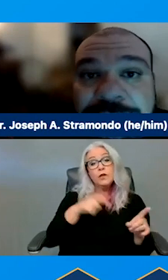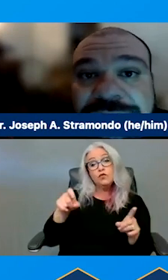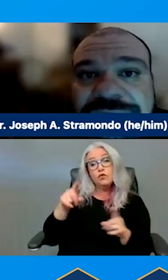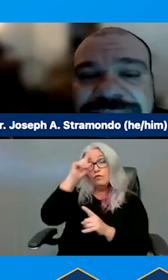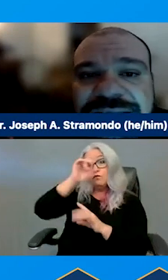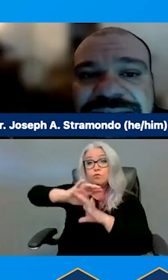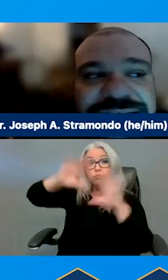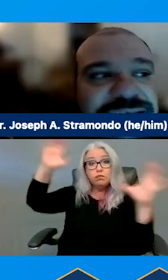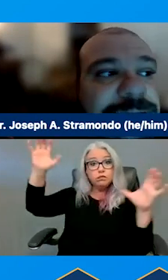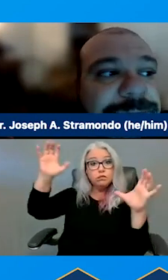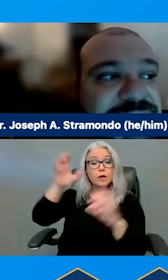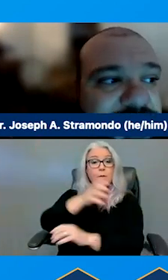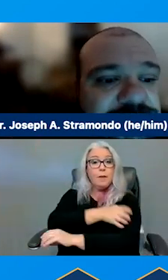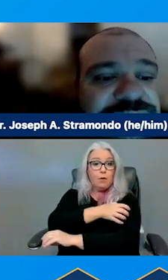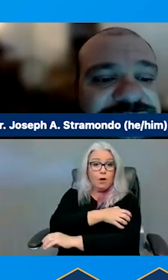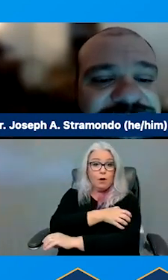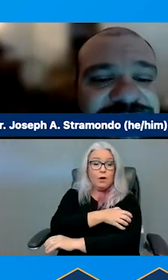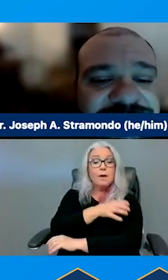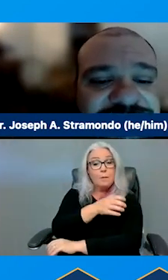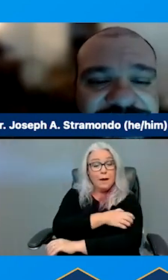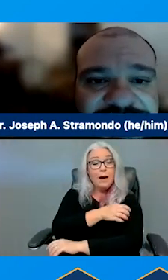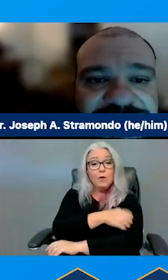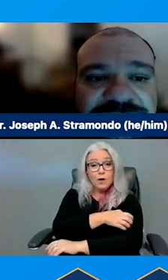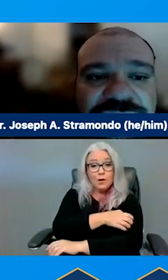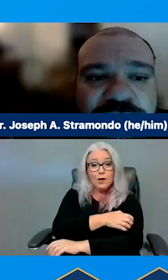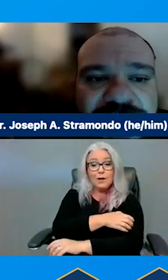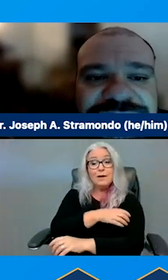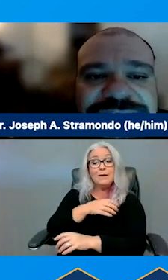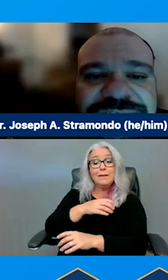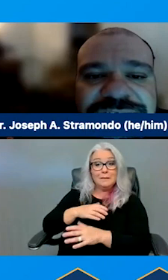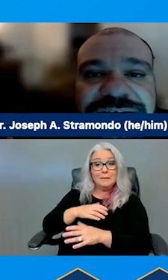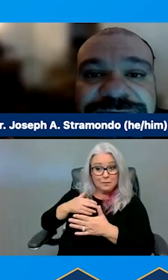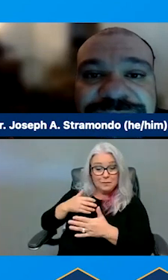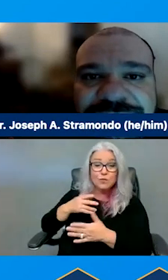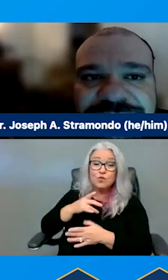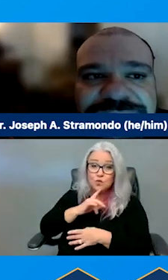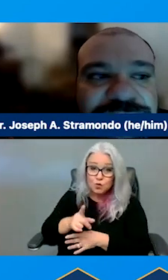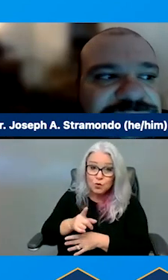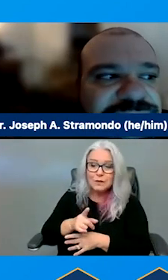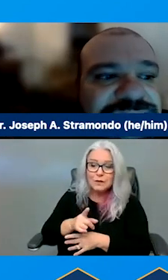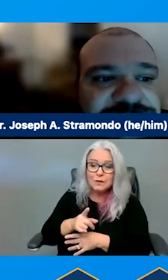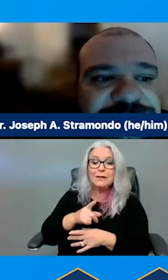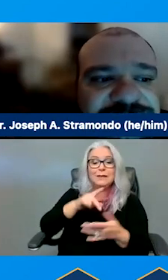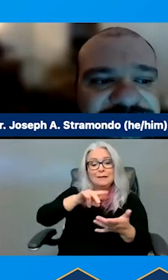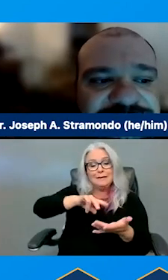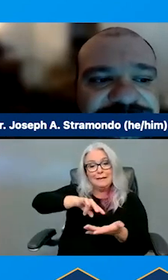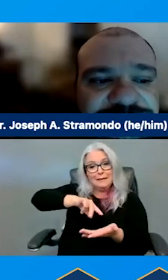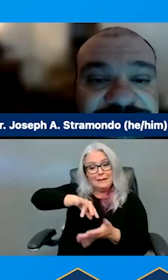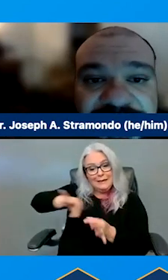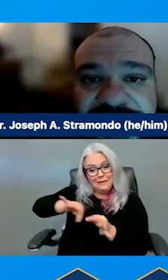about power. And say that power is at the end of the day what defines whether or not something